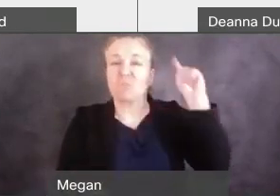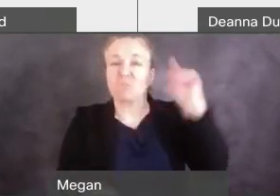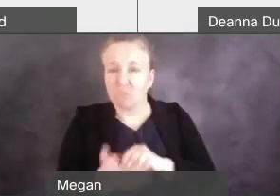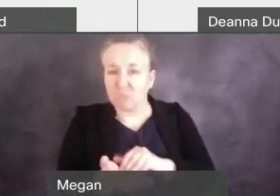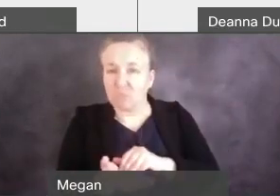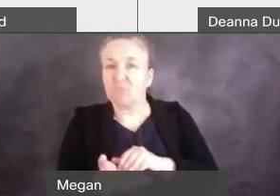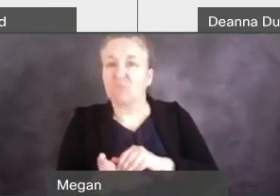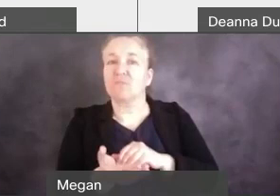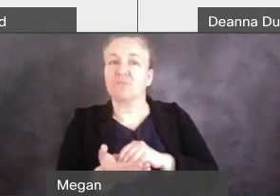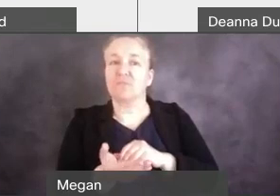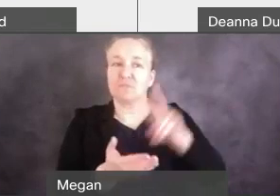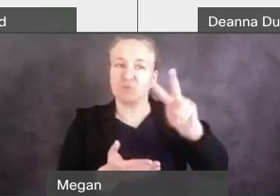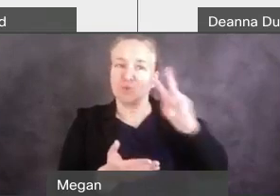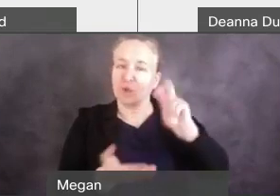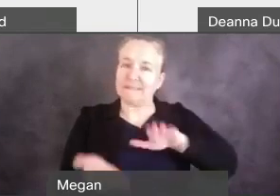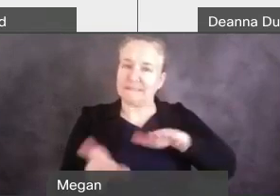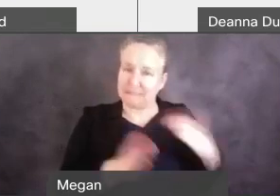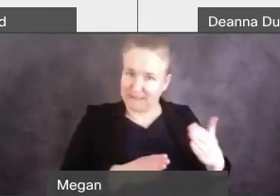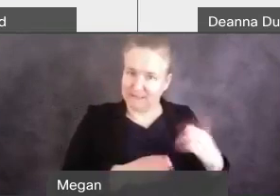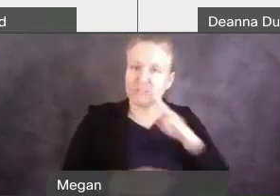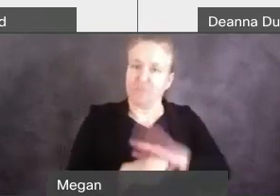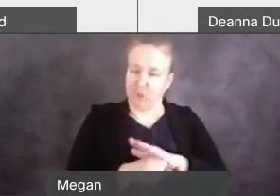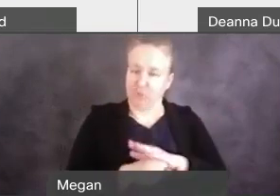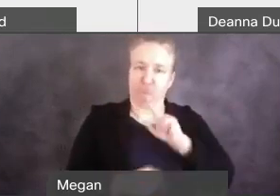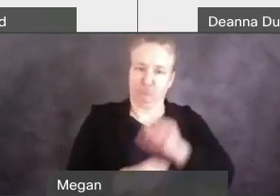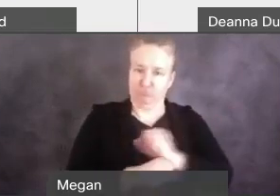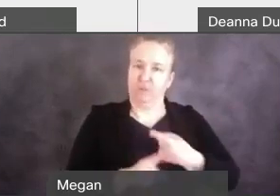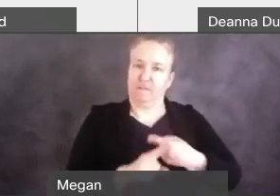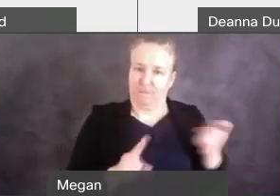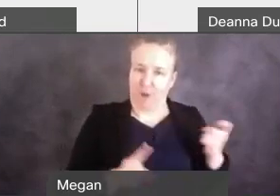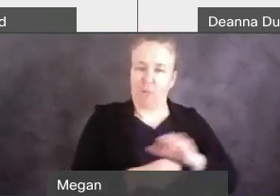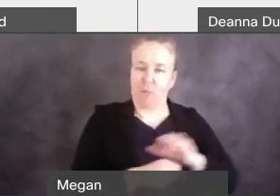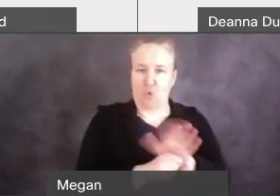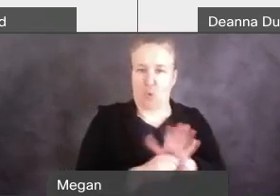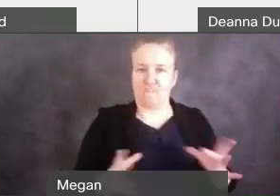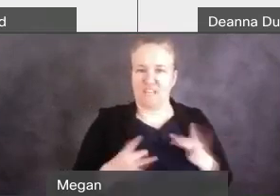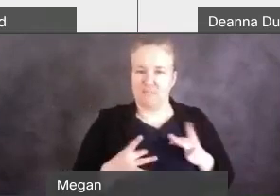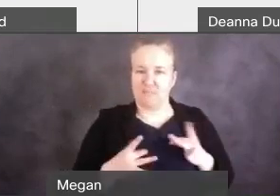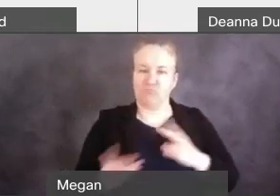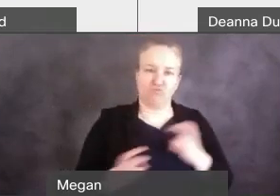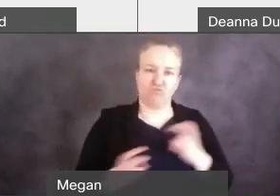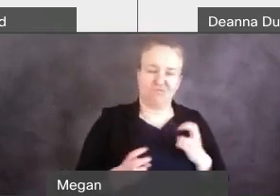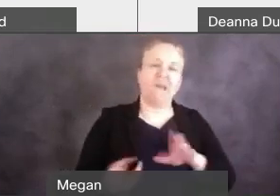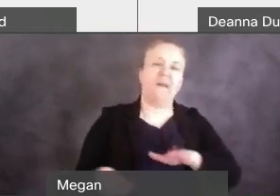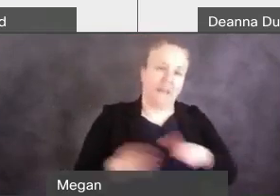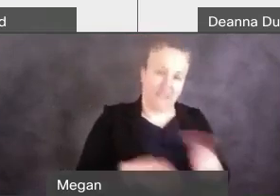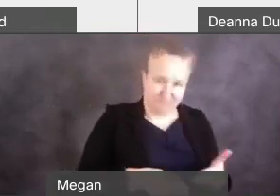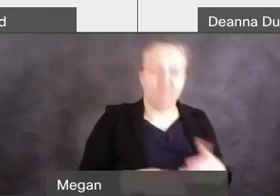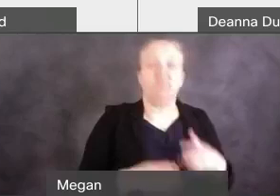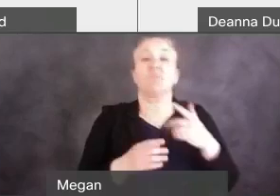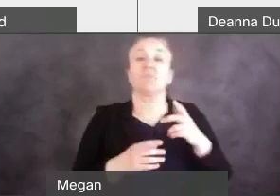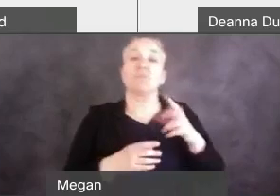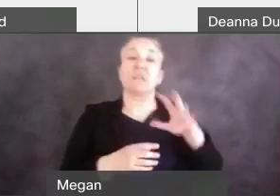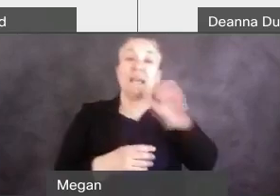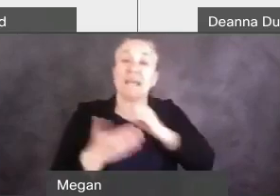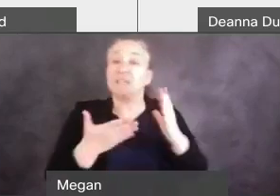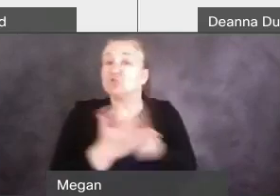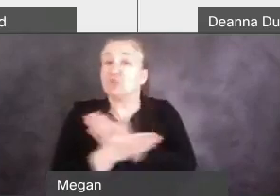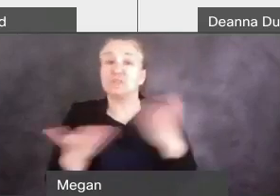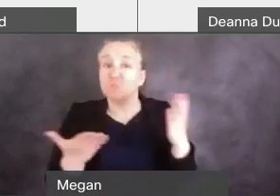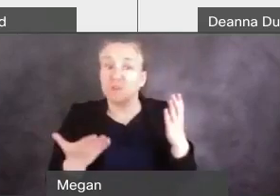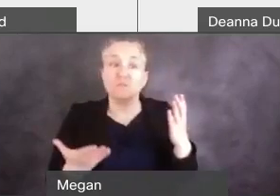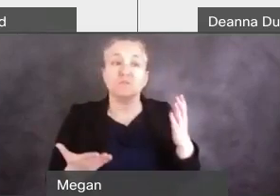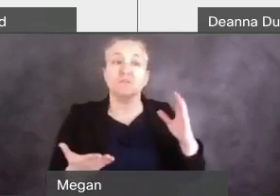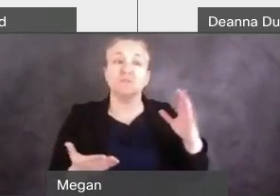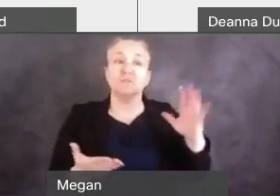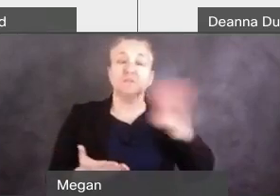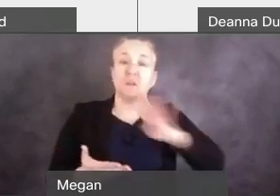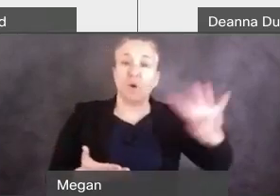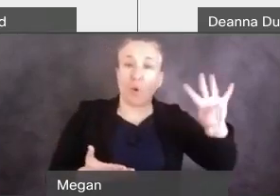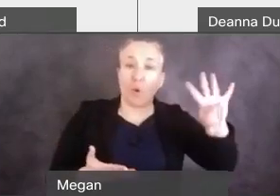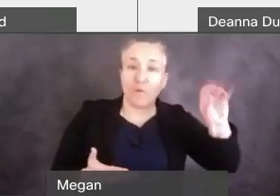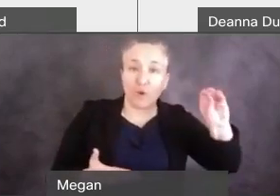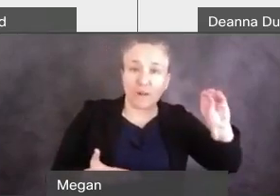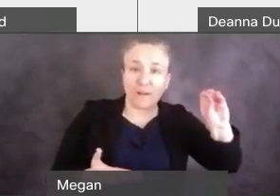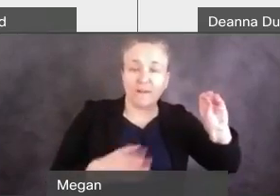deaths confirmed positive from COVID-19. These individuals ranged in age from 40 to 97 years old.